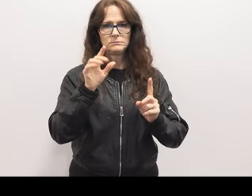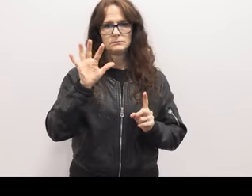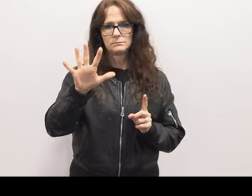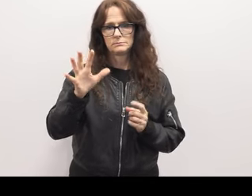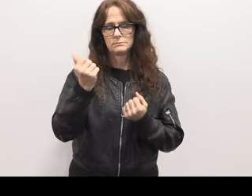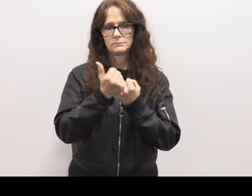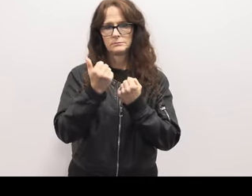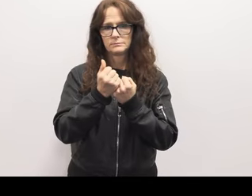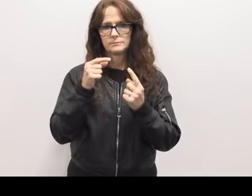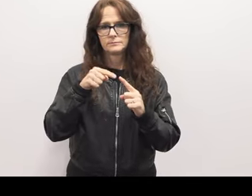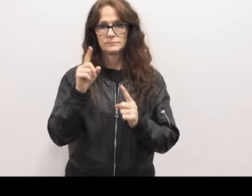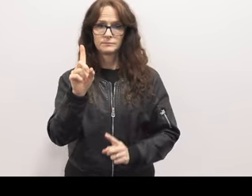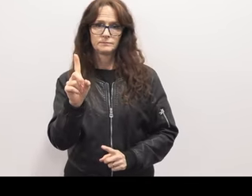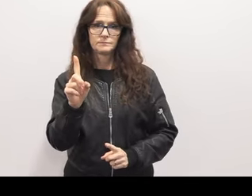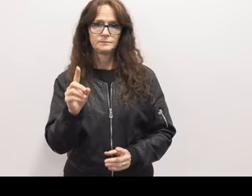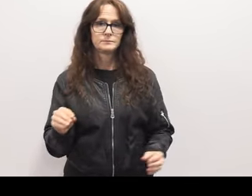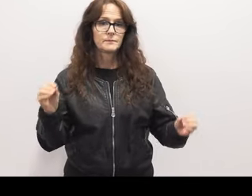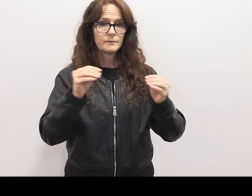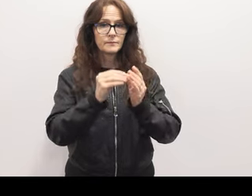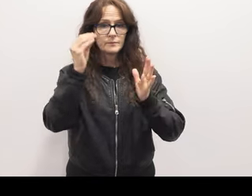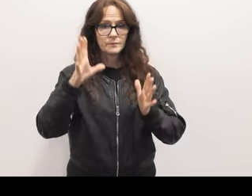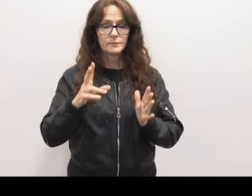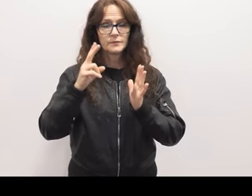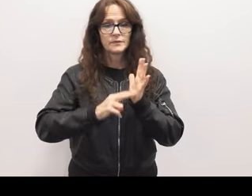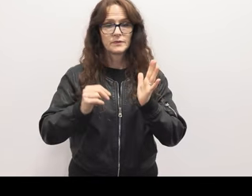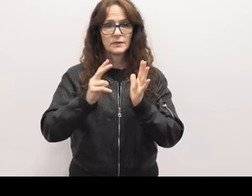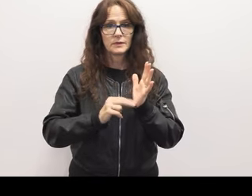that the more kids we have reading by third grade,